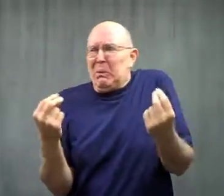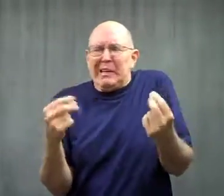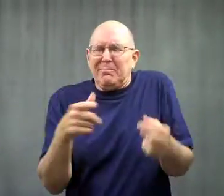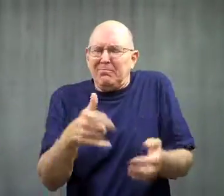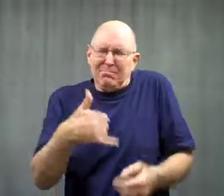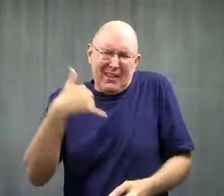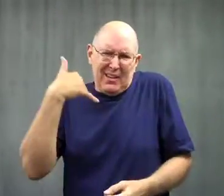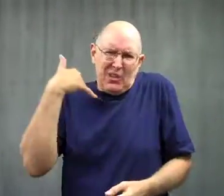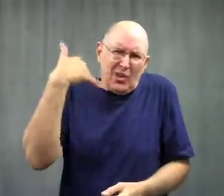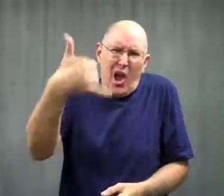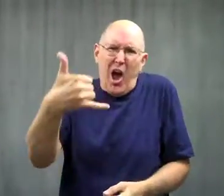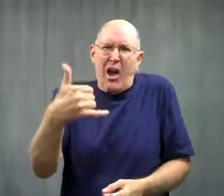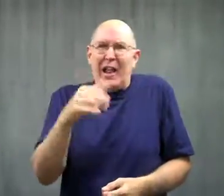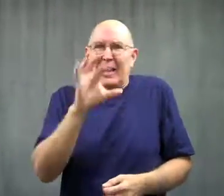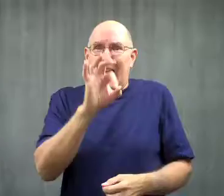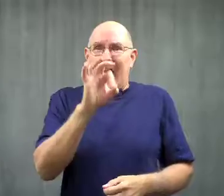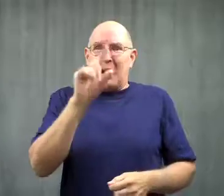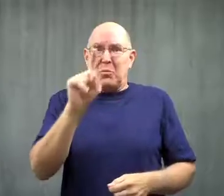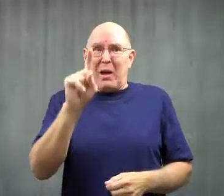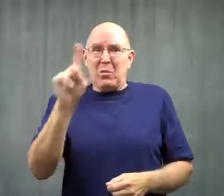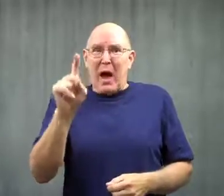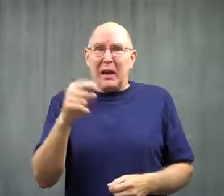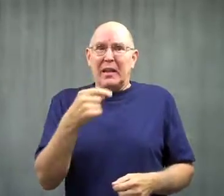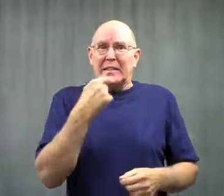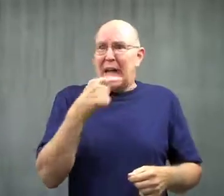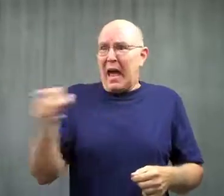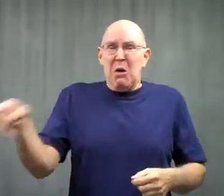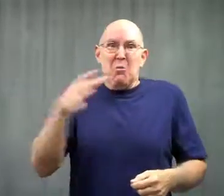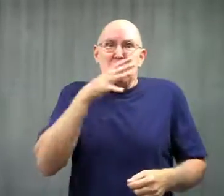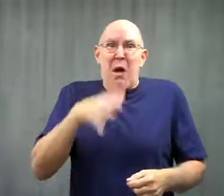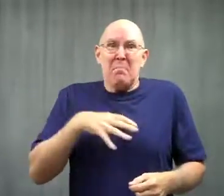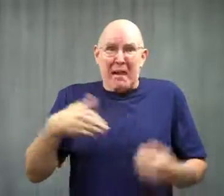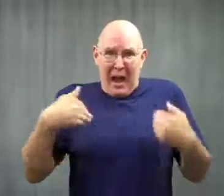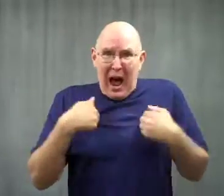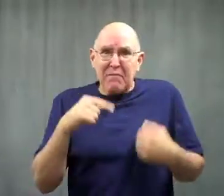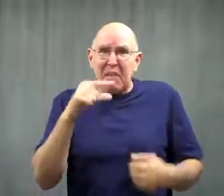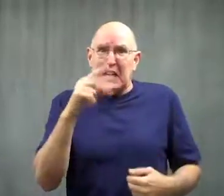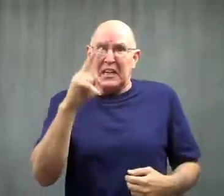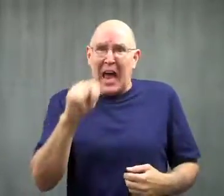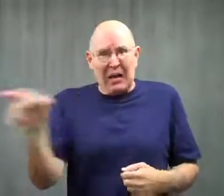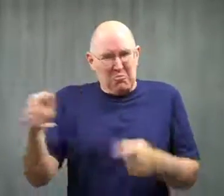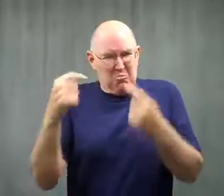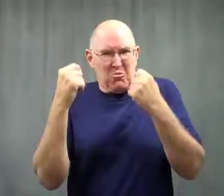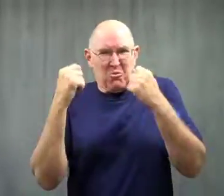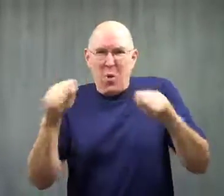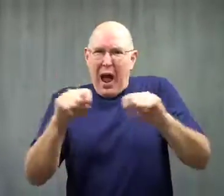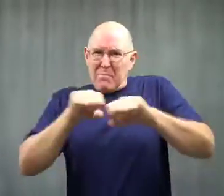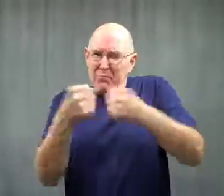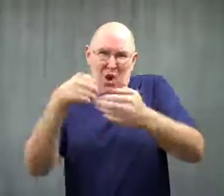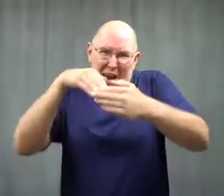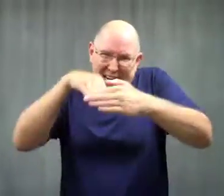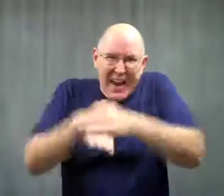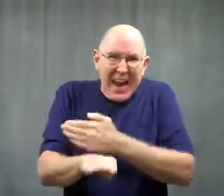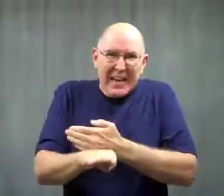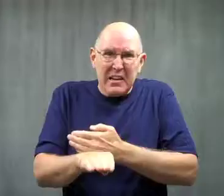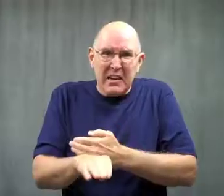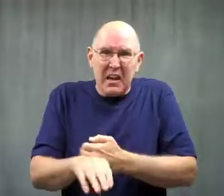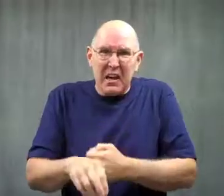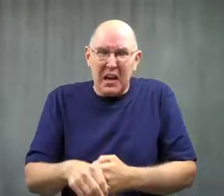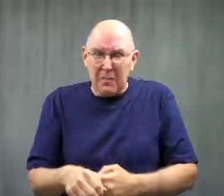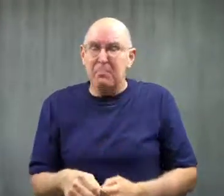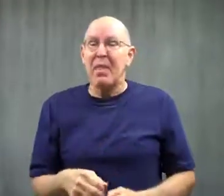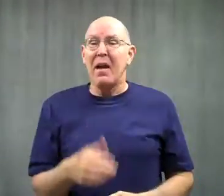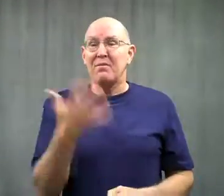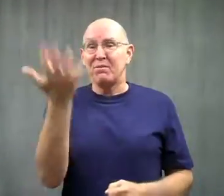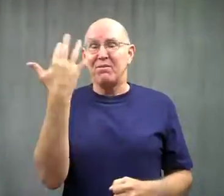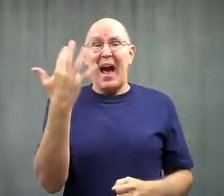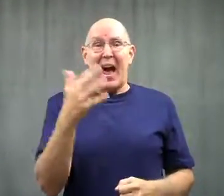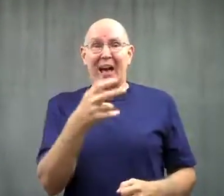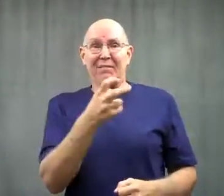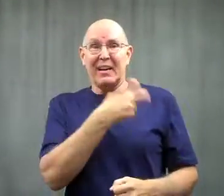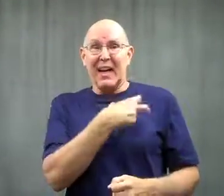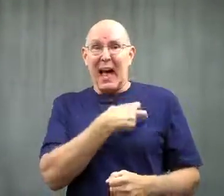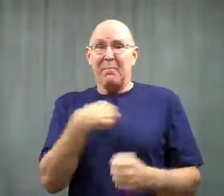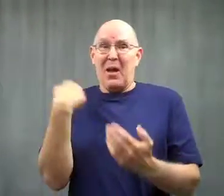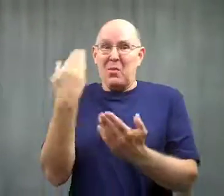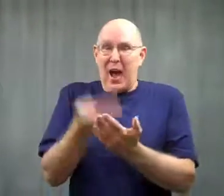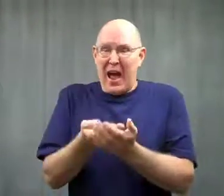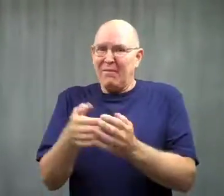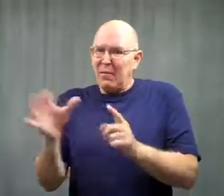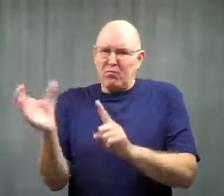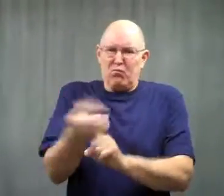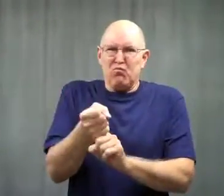He decided to call 911, and told them a woman with a gun was trying to break in.